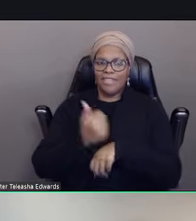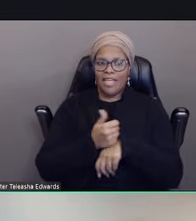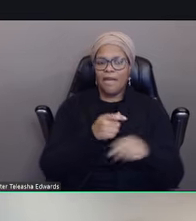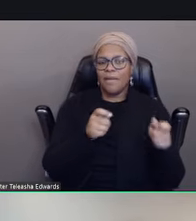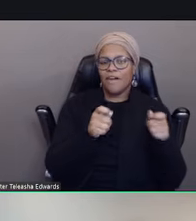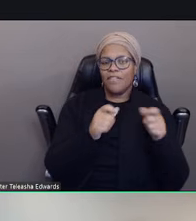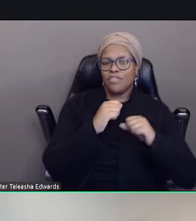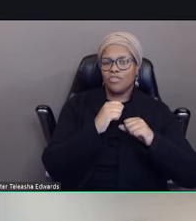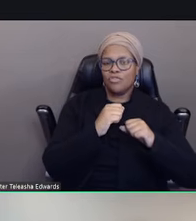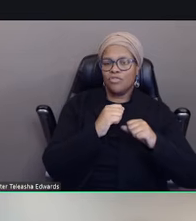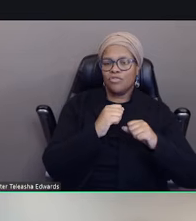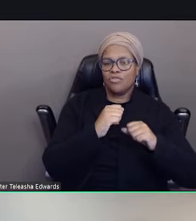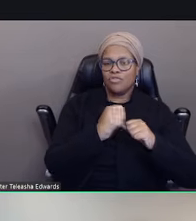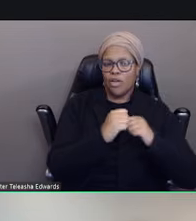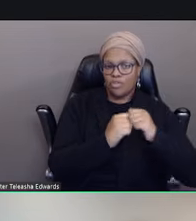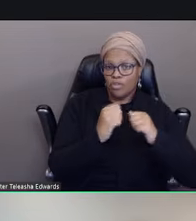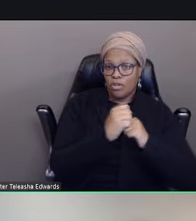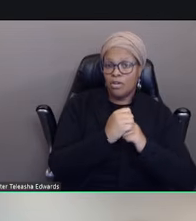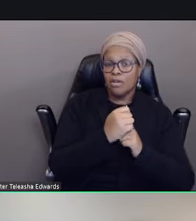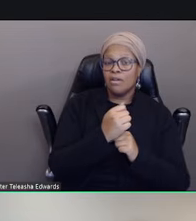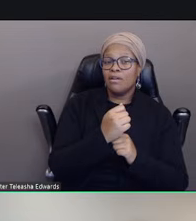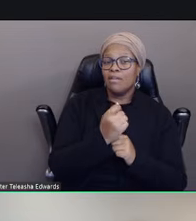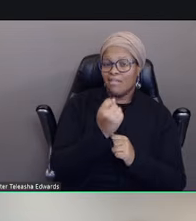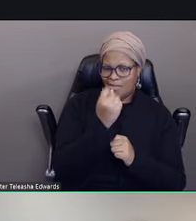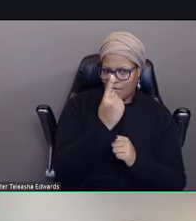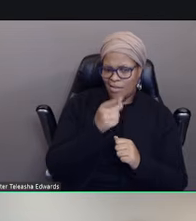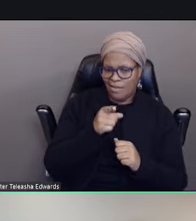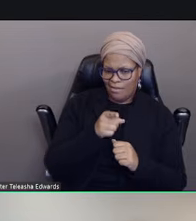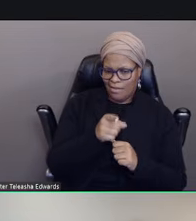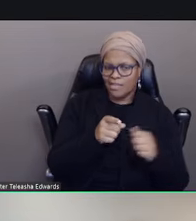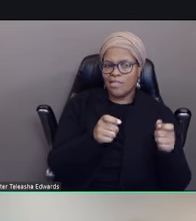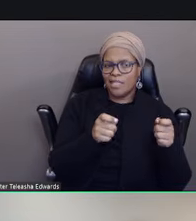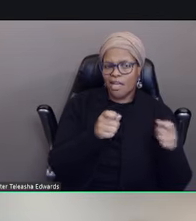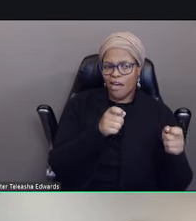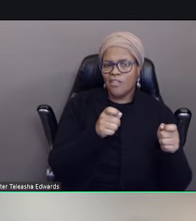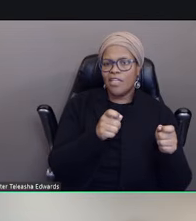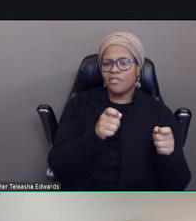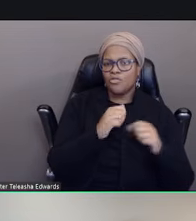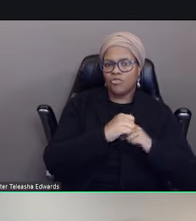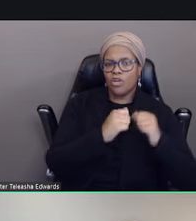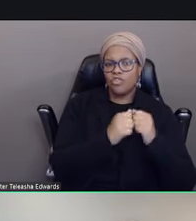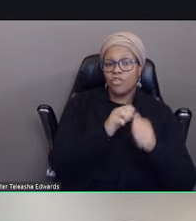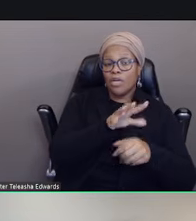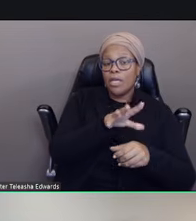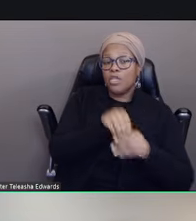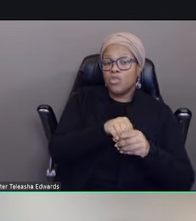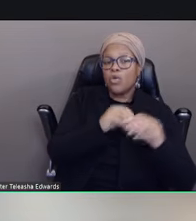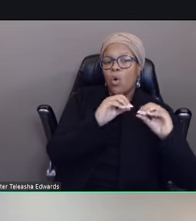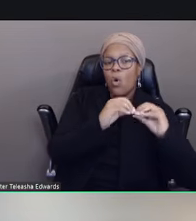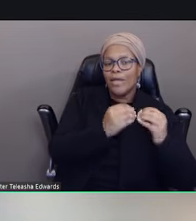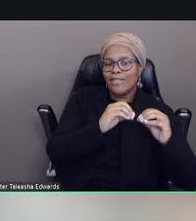that that governance structure is um inclusive of organizational leadership obviously within